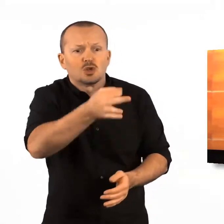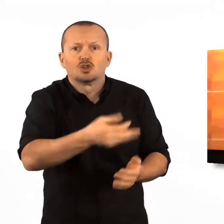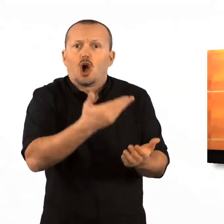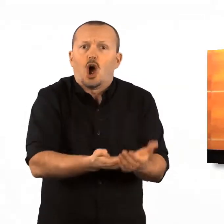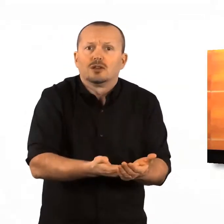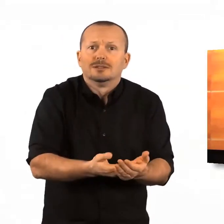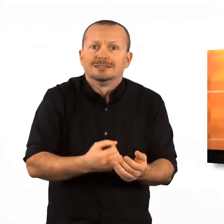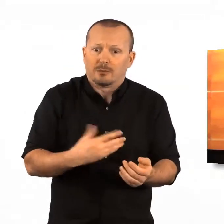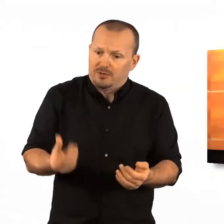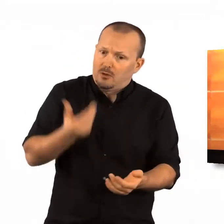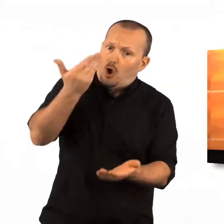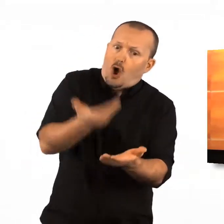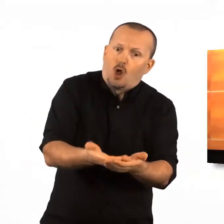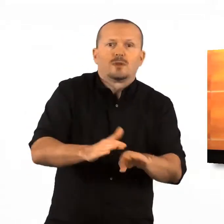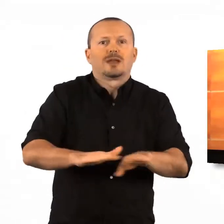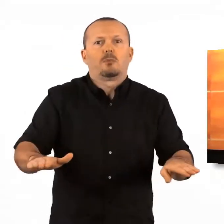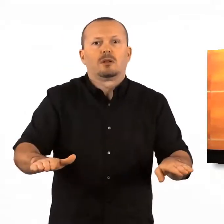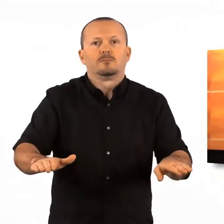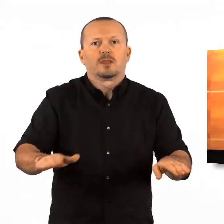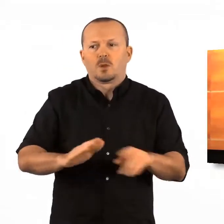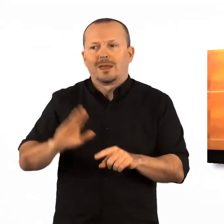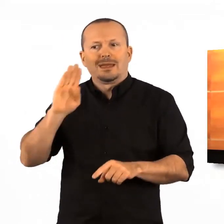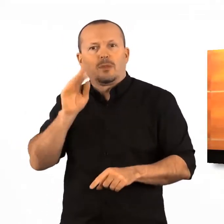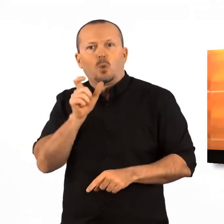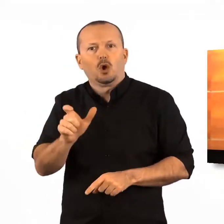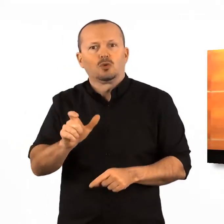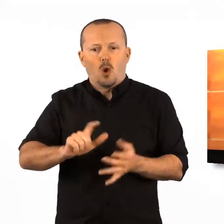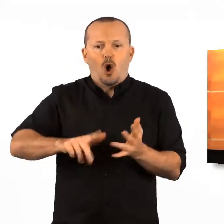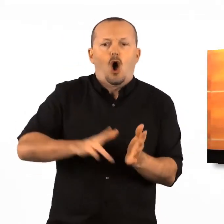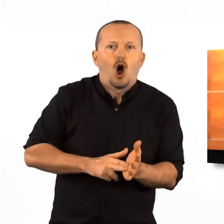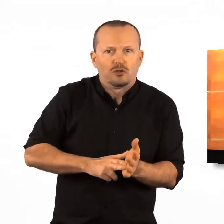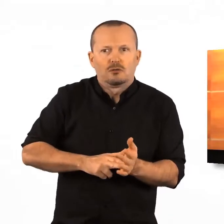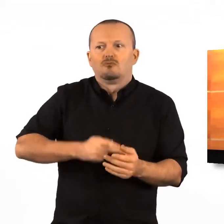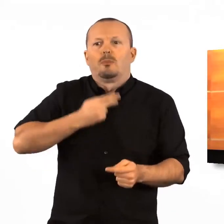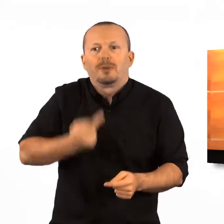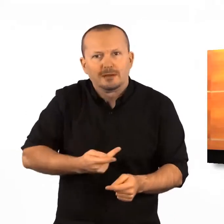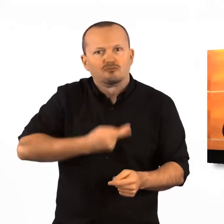on the table so they’re hearing that word on over and over and over again or seeing